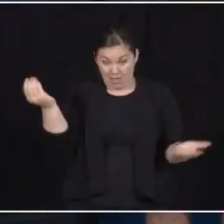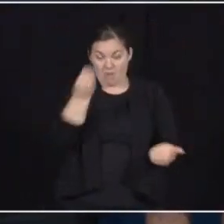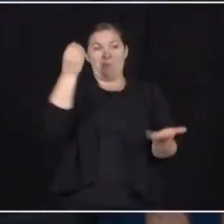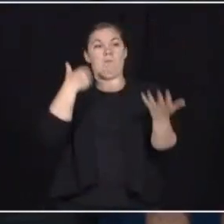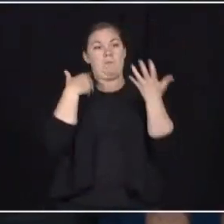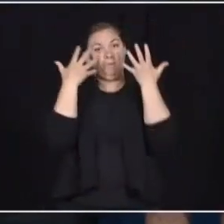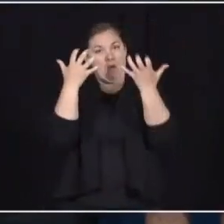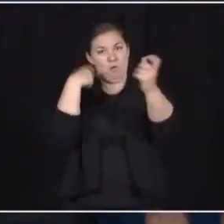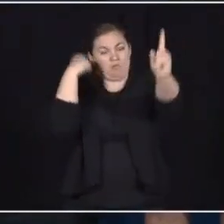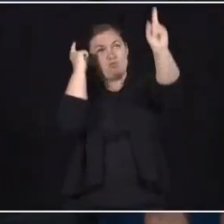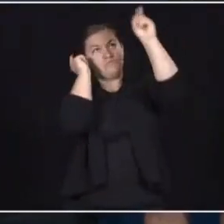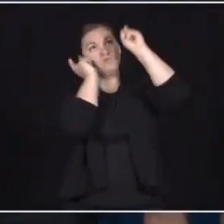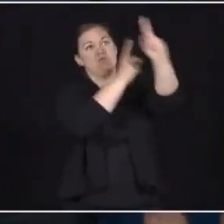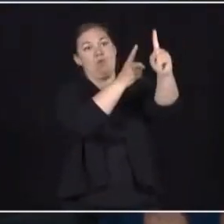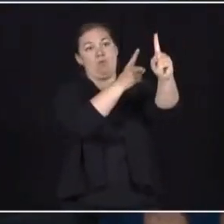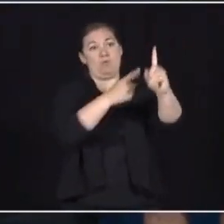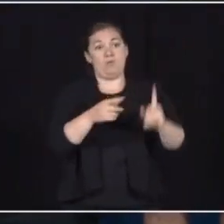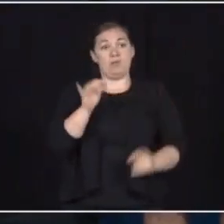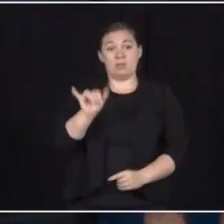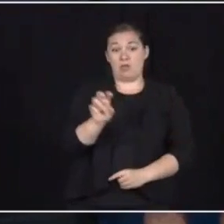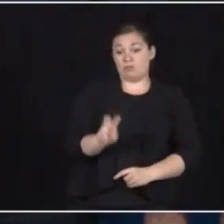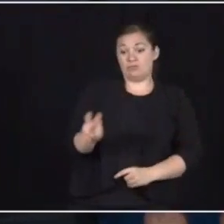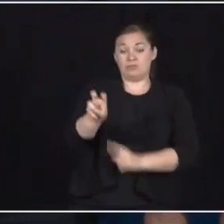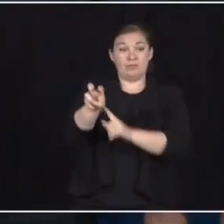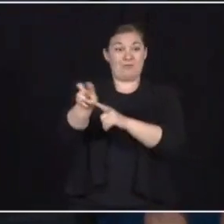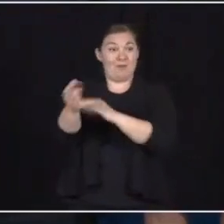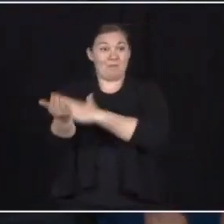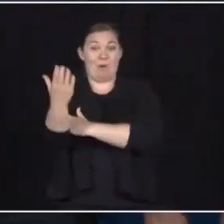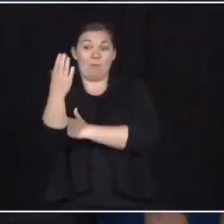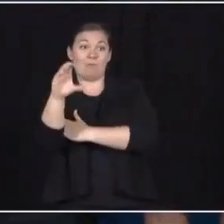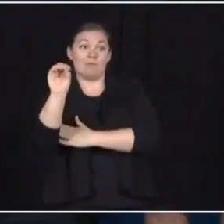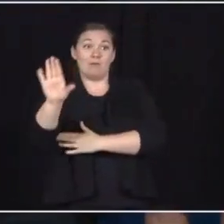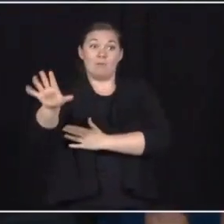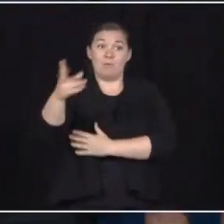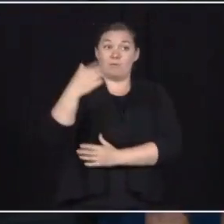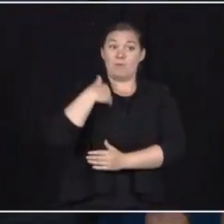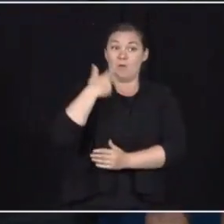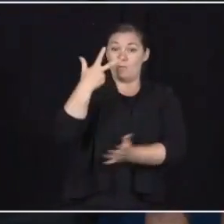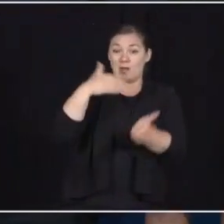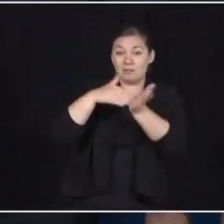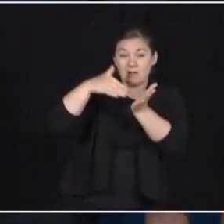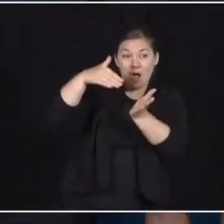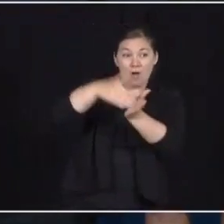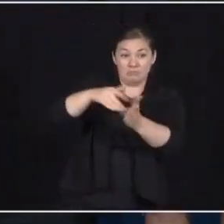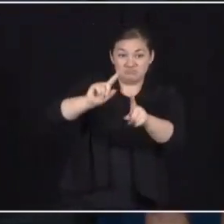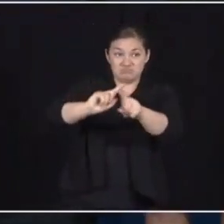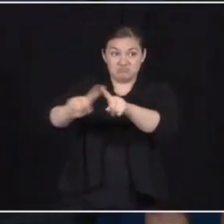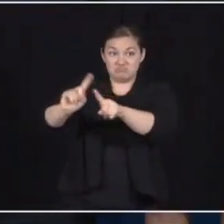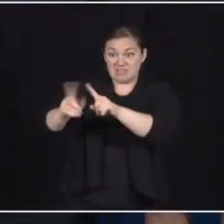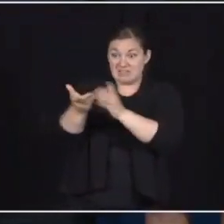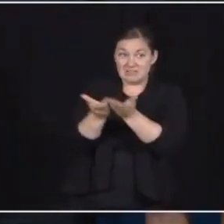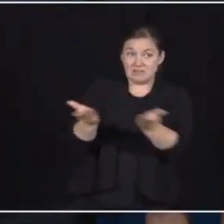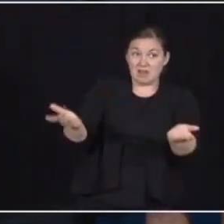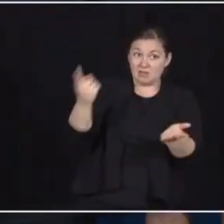product here in Ontario. You will hear more from us. Made Ontario, make it Ontario, want to recheck this morning, this company